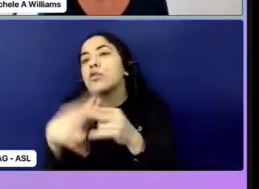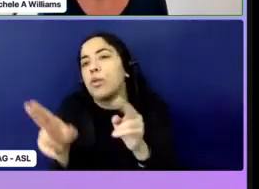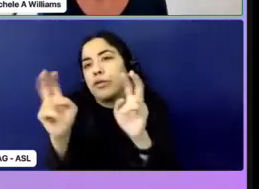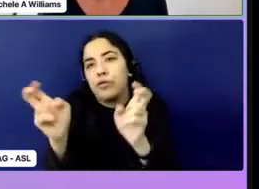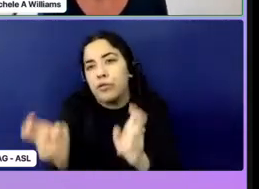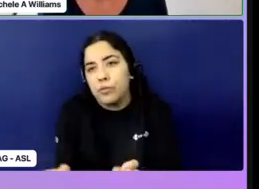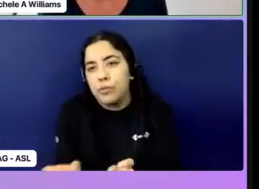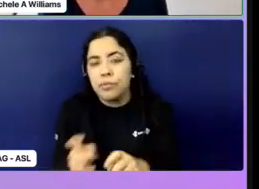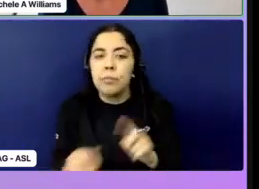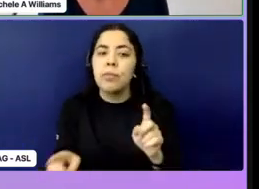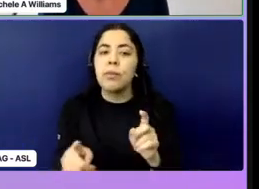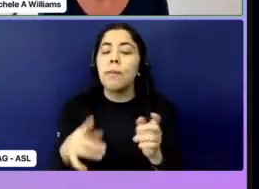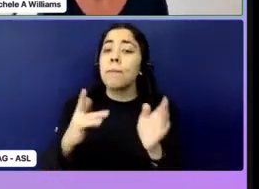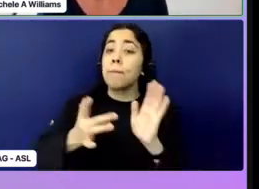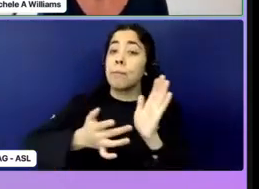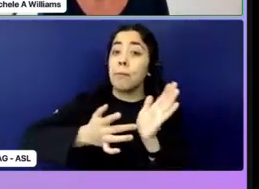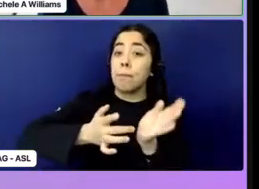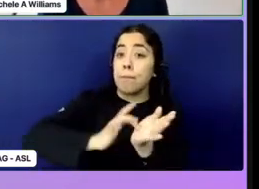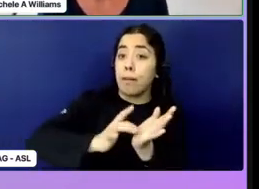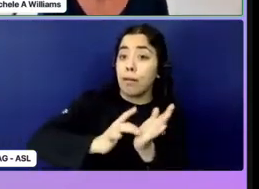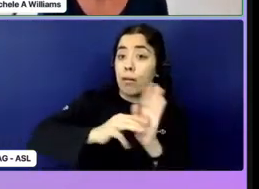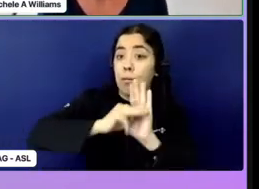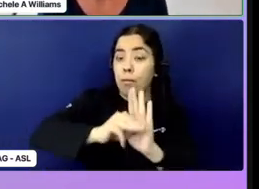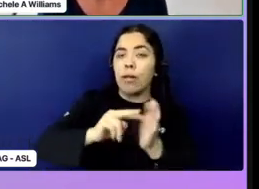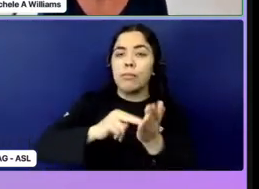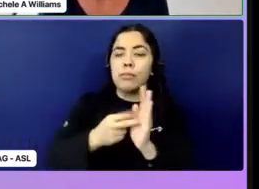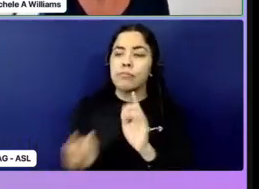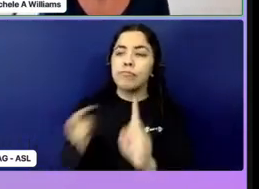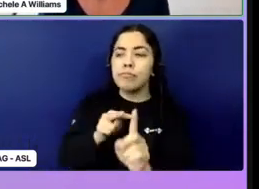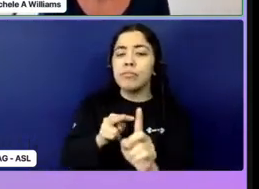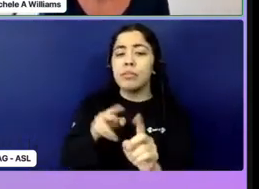to just a short phrase, that's very difficult to do, so I encourage you to keep doing your research on these, but